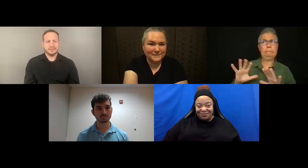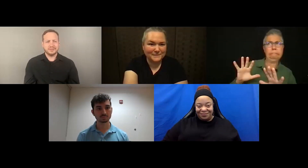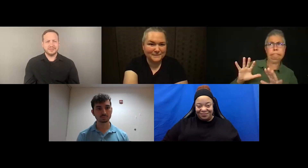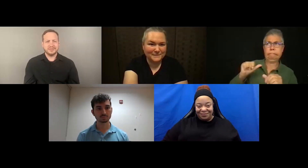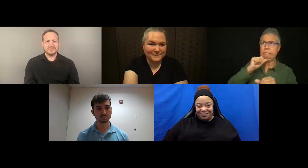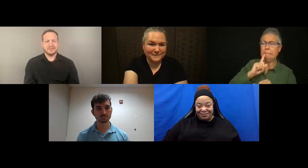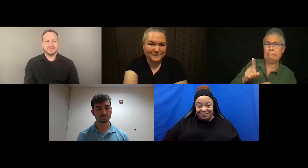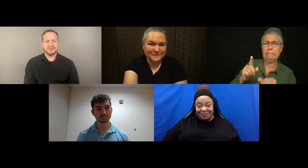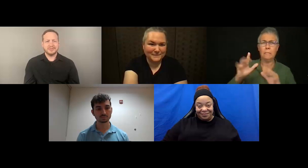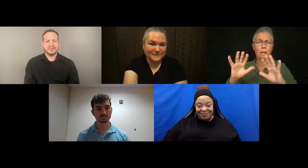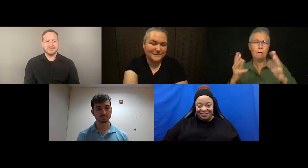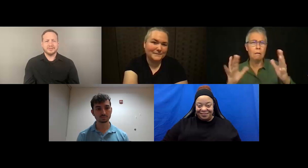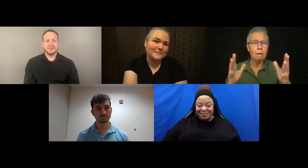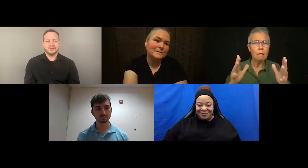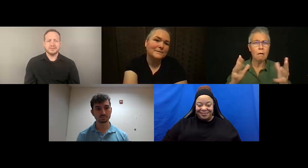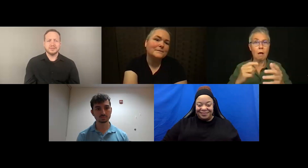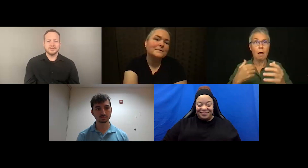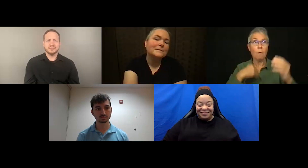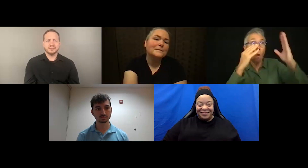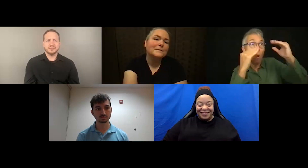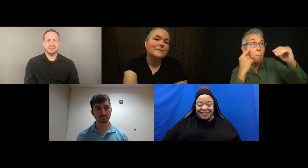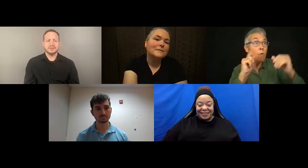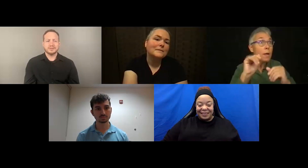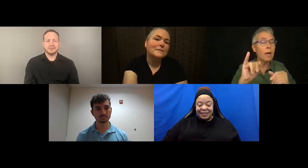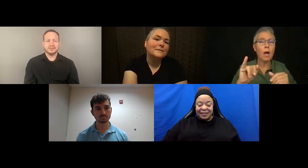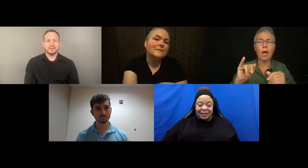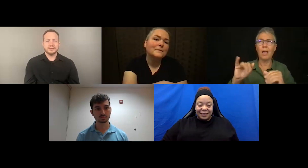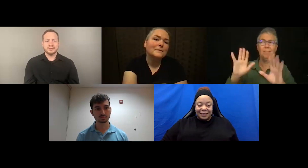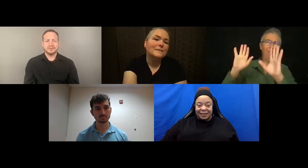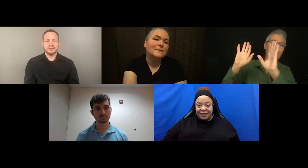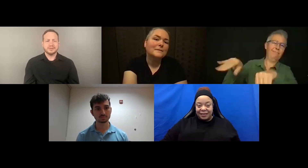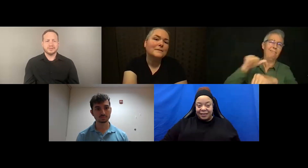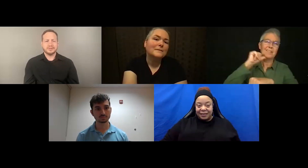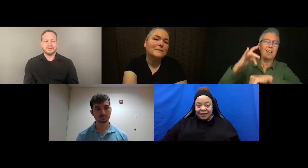excited about, what they're worried about to get a wide range of emotions and topics in regards